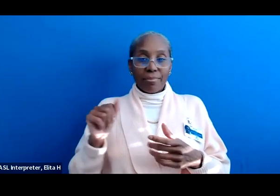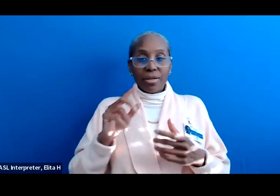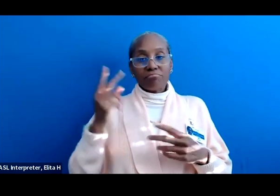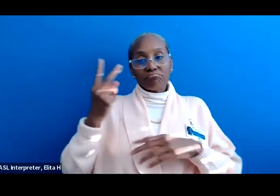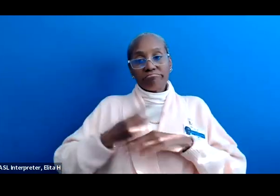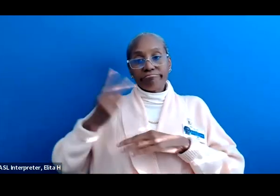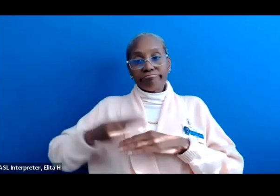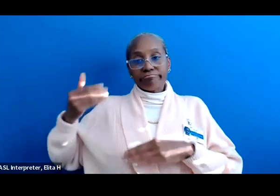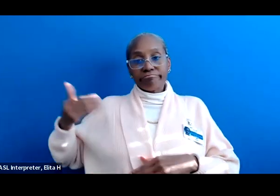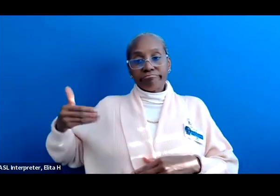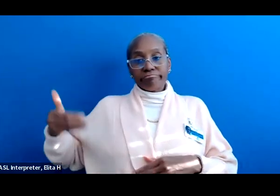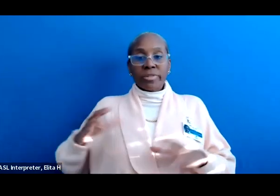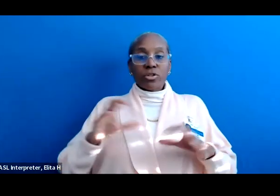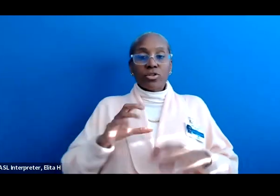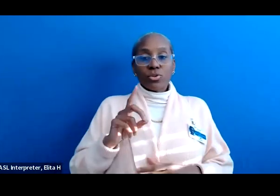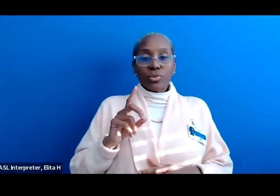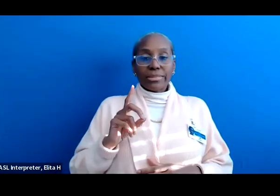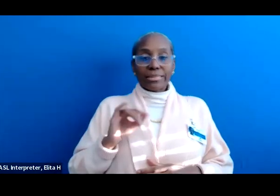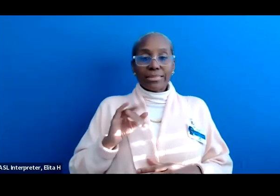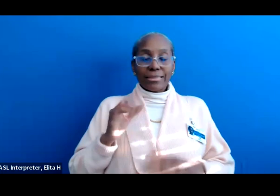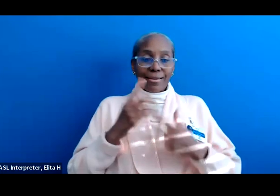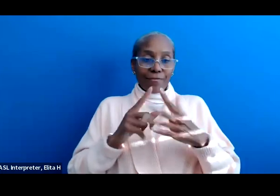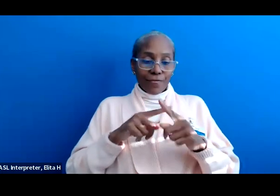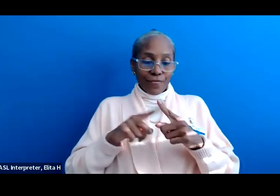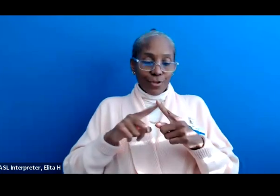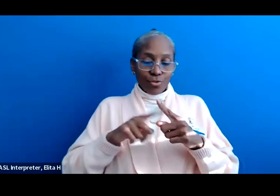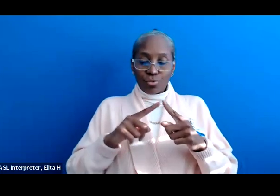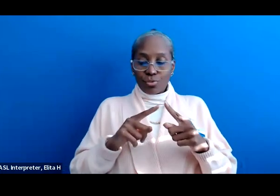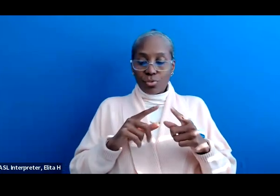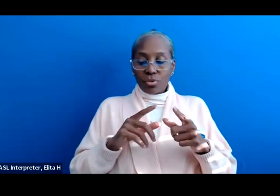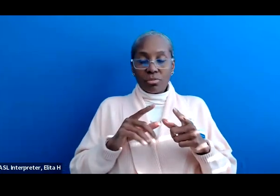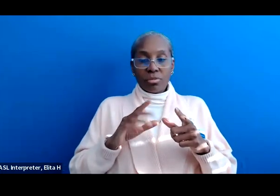Then they do digital stimulation with a well-lubricated glove.